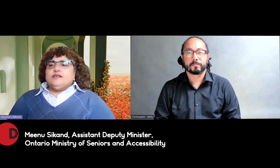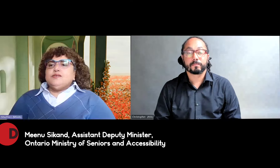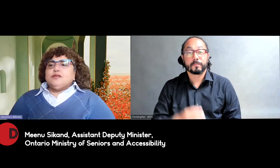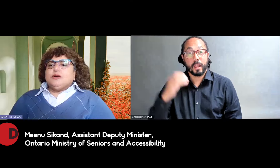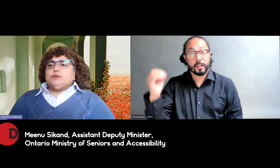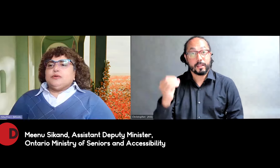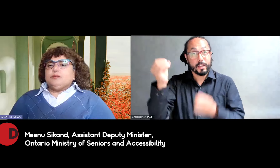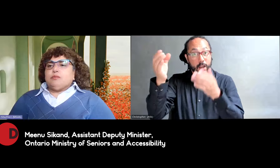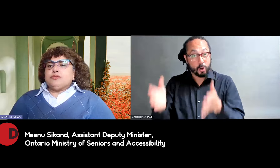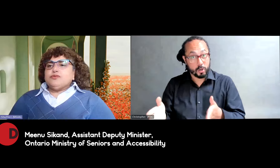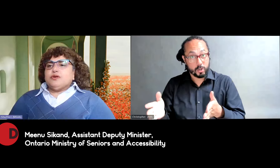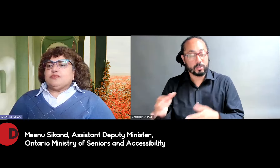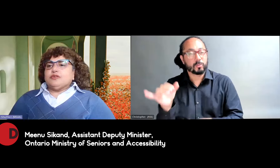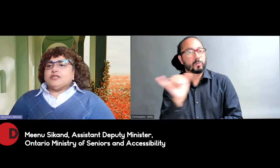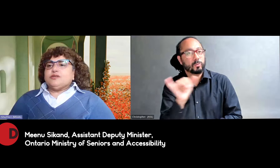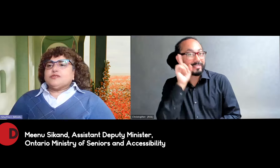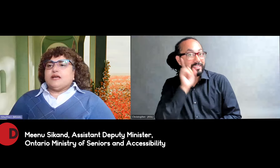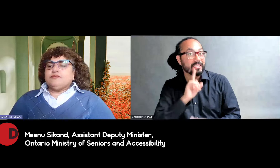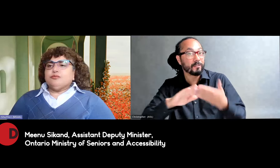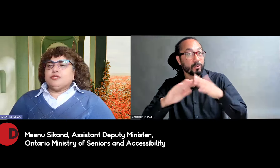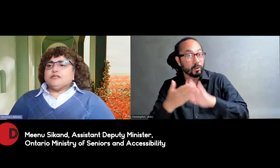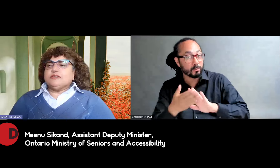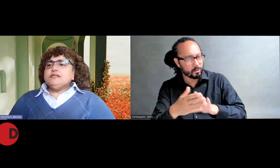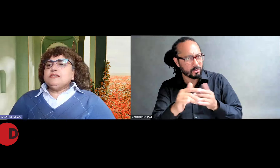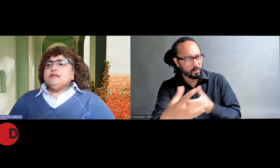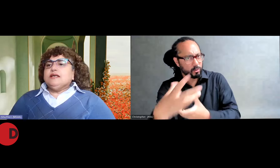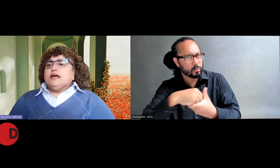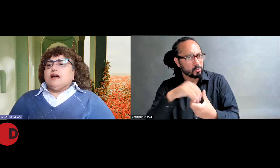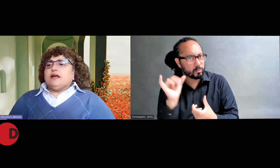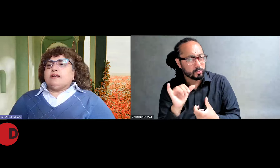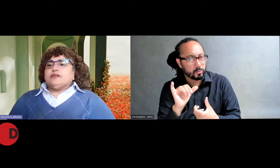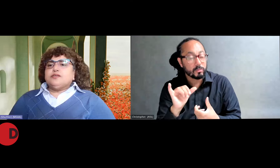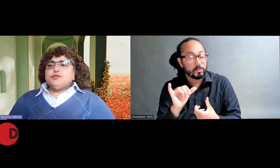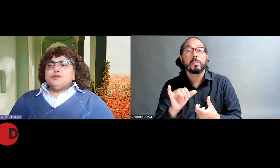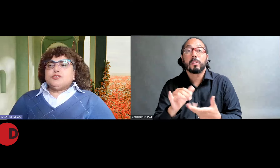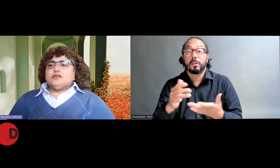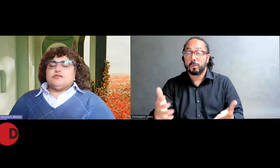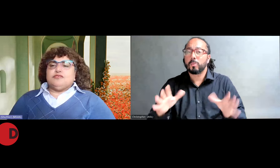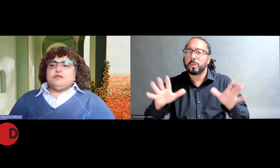Ontarians, including members of Ontario’s deaf community, are encouraged